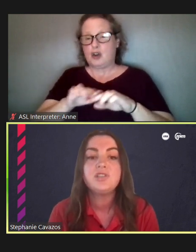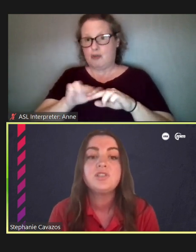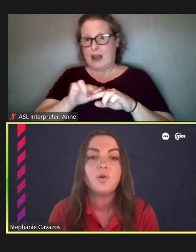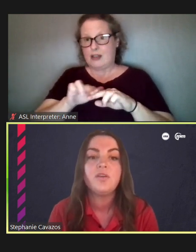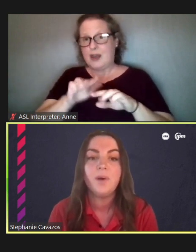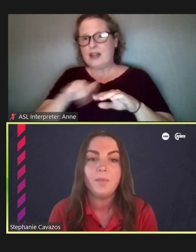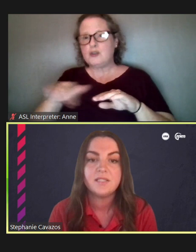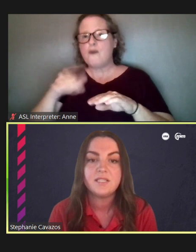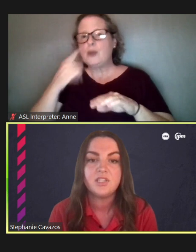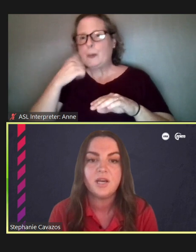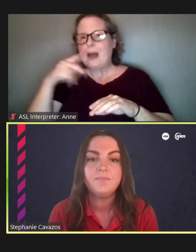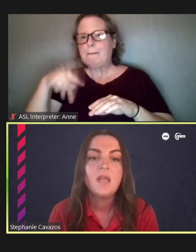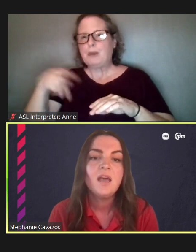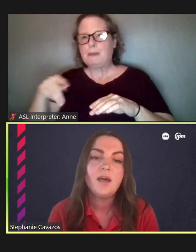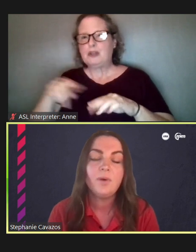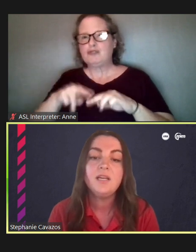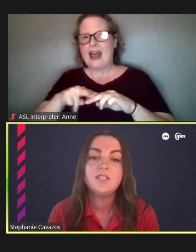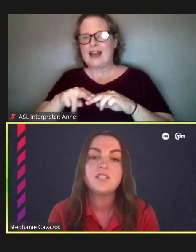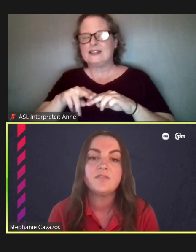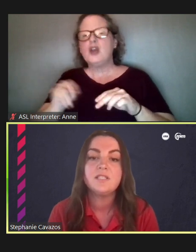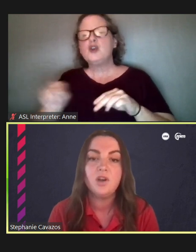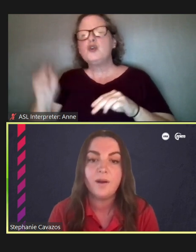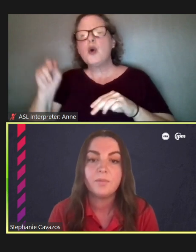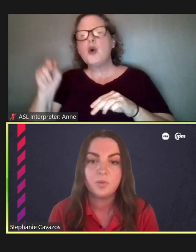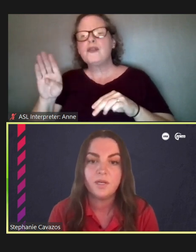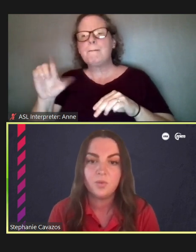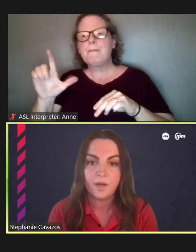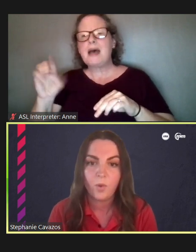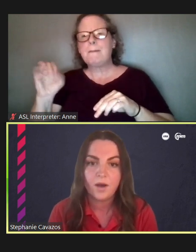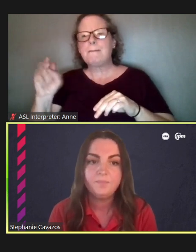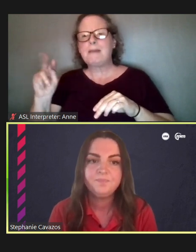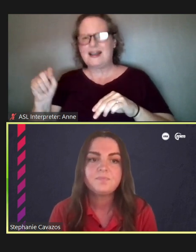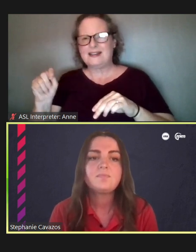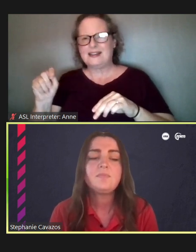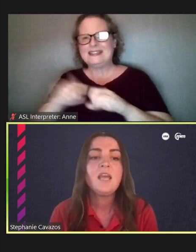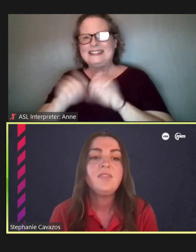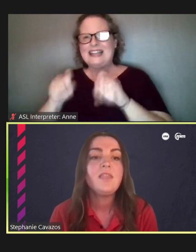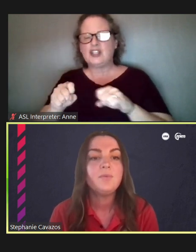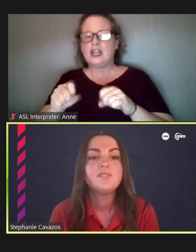that's just north of Belmont station. That went into service in November 2021, and then that was